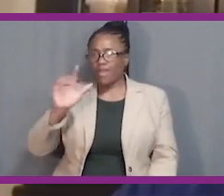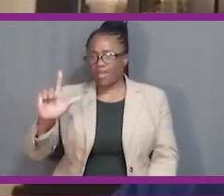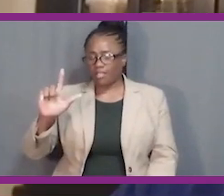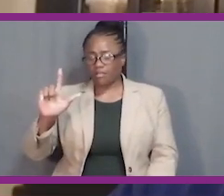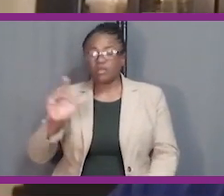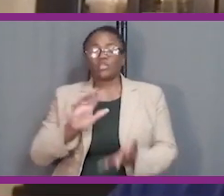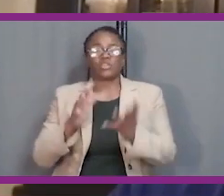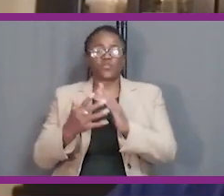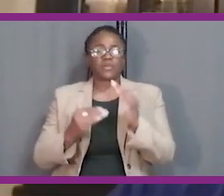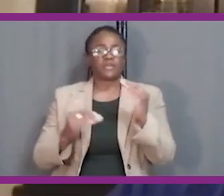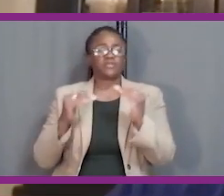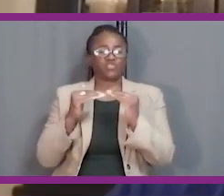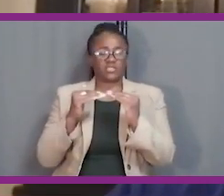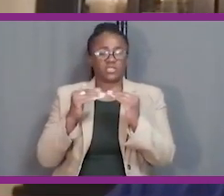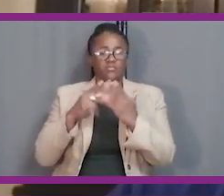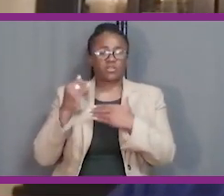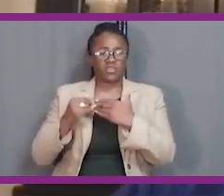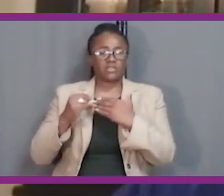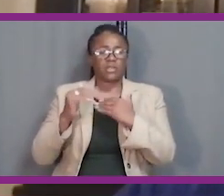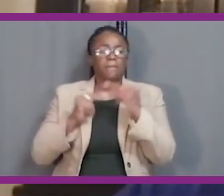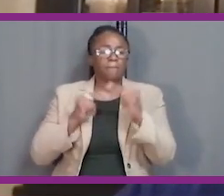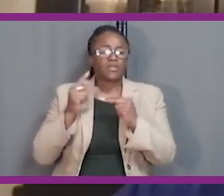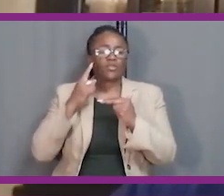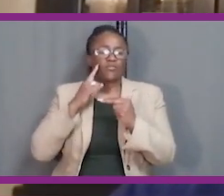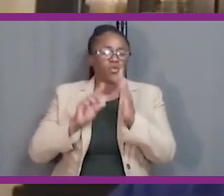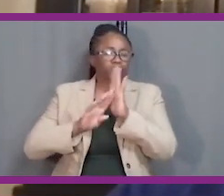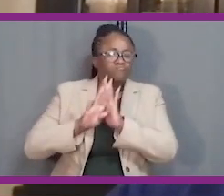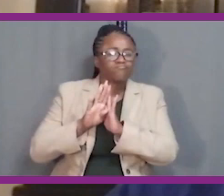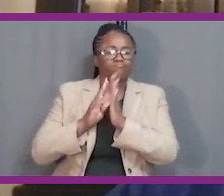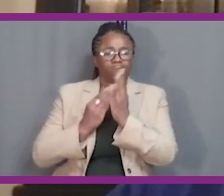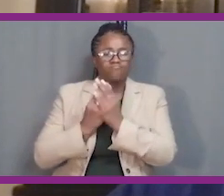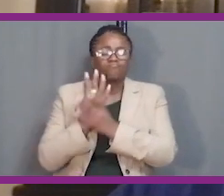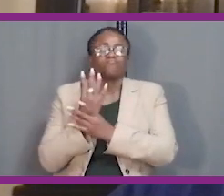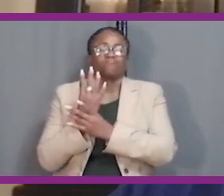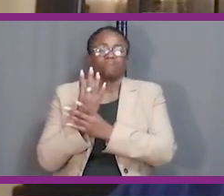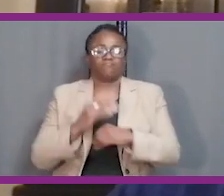Marcie Roth is The World Institute on Disability's executive director and CEO.